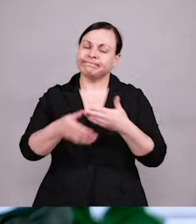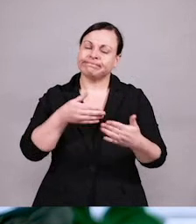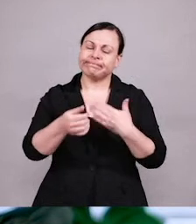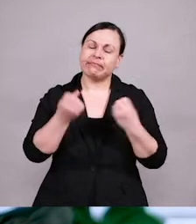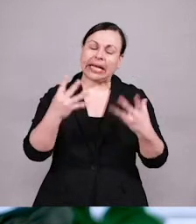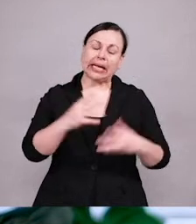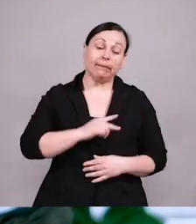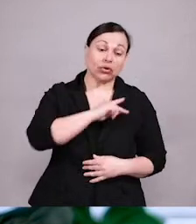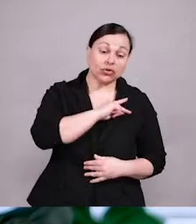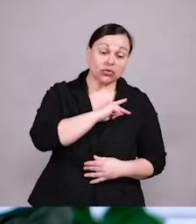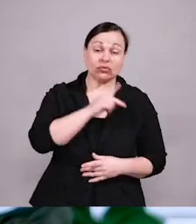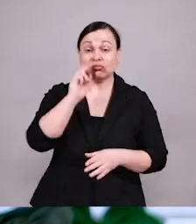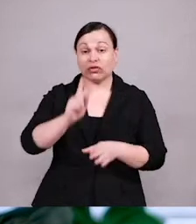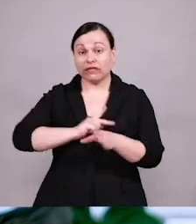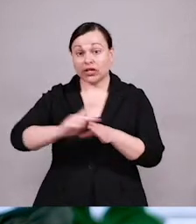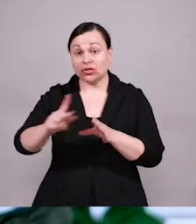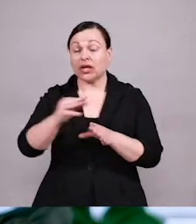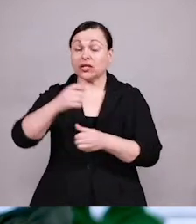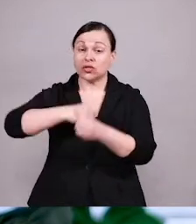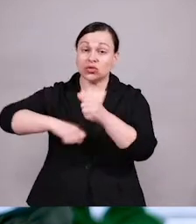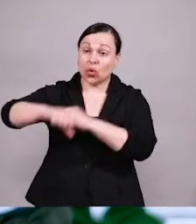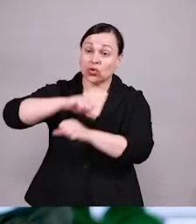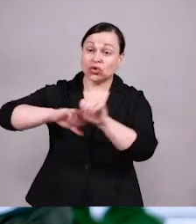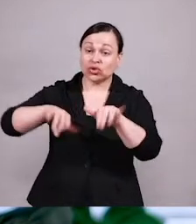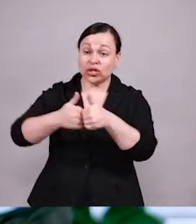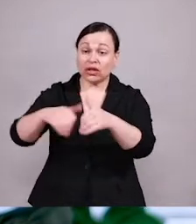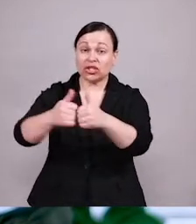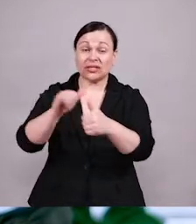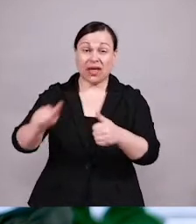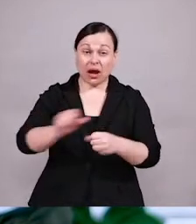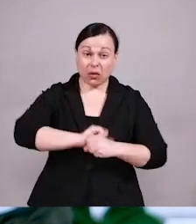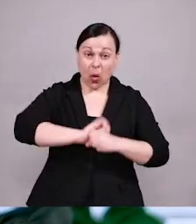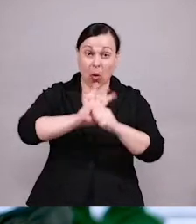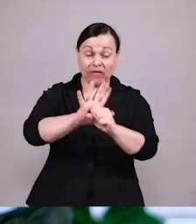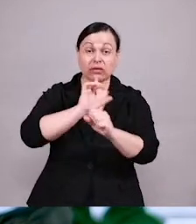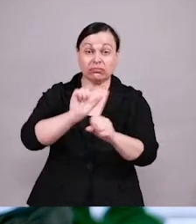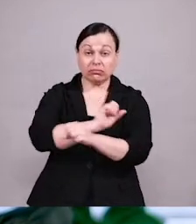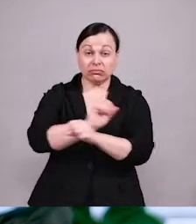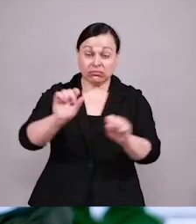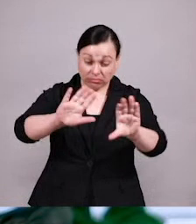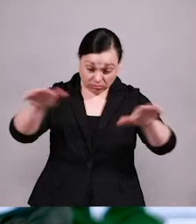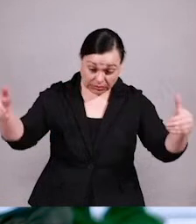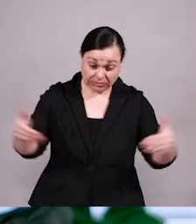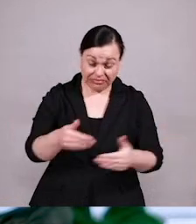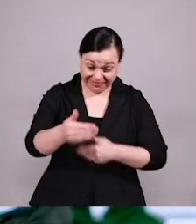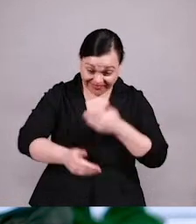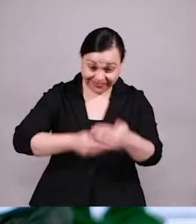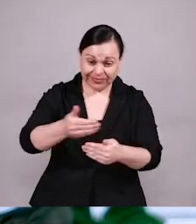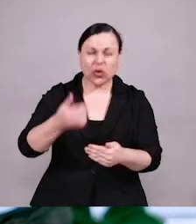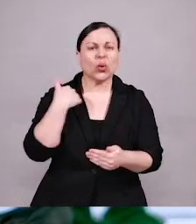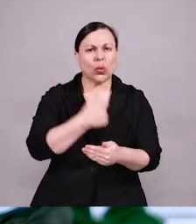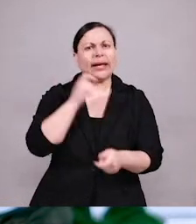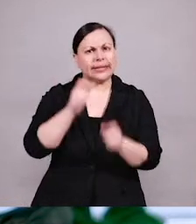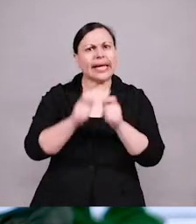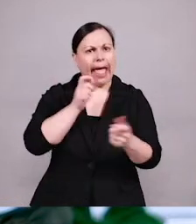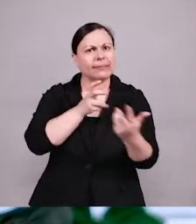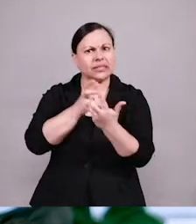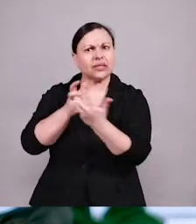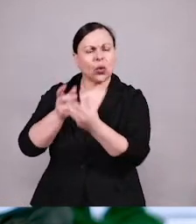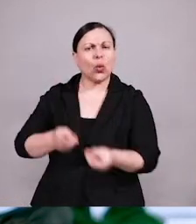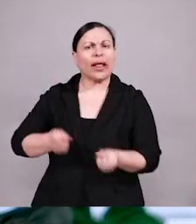and social challenges that COVID-19 presented this past year, we adapted quickly and by any objective